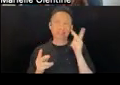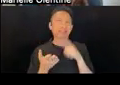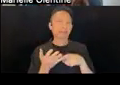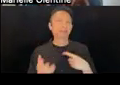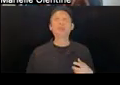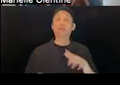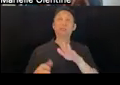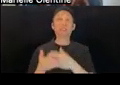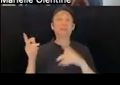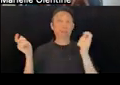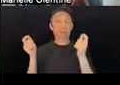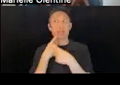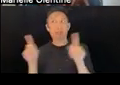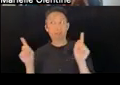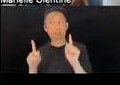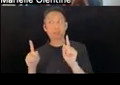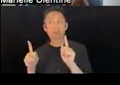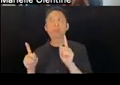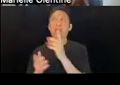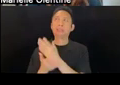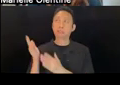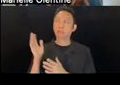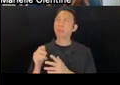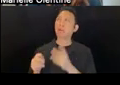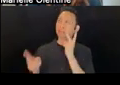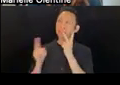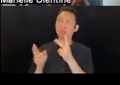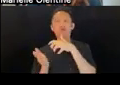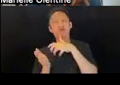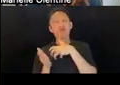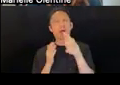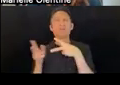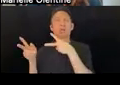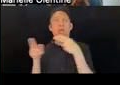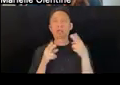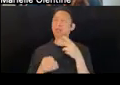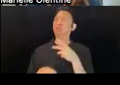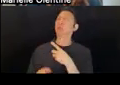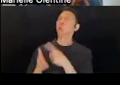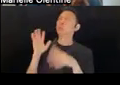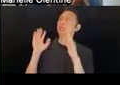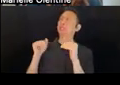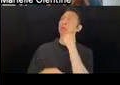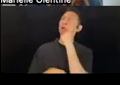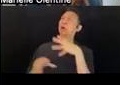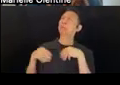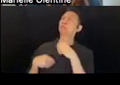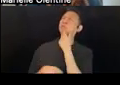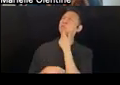So the notes on submissions. You don't have to wait until the film is completely done, unless the